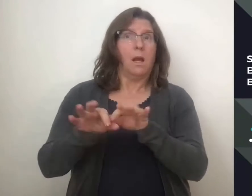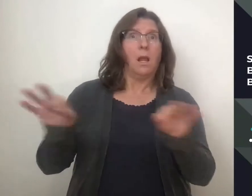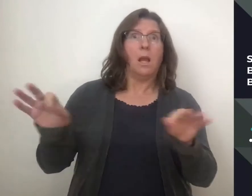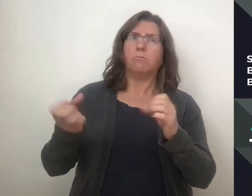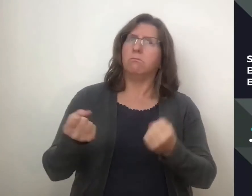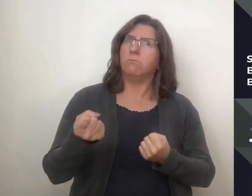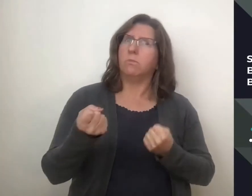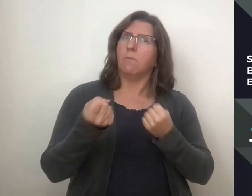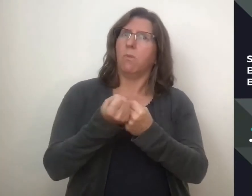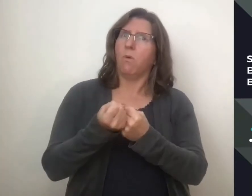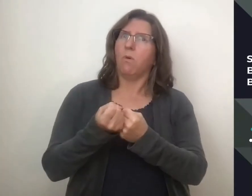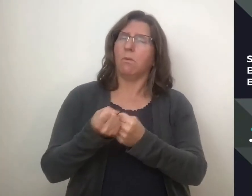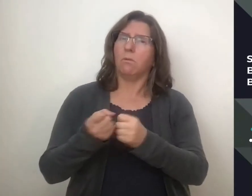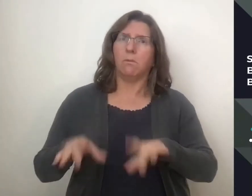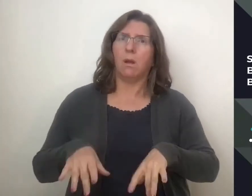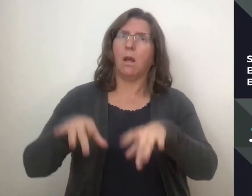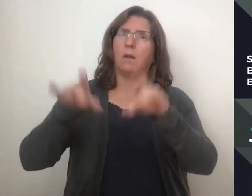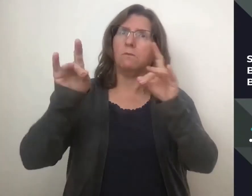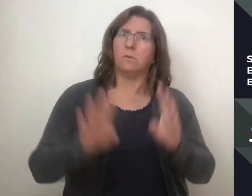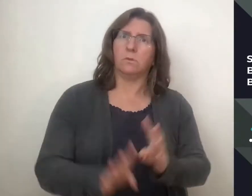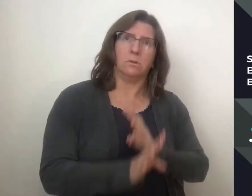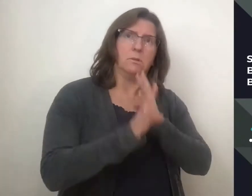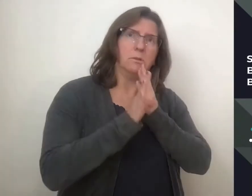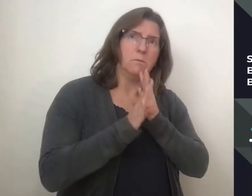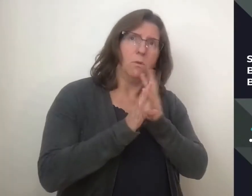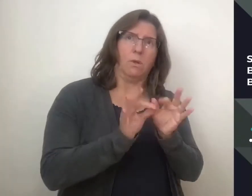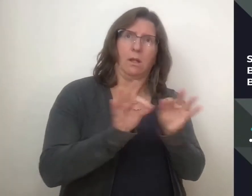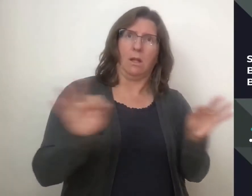Sign language can support spoken language acquisition.